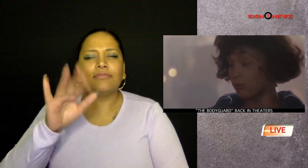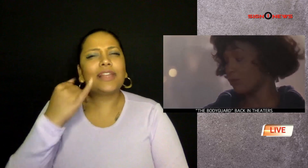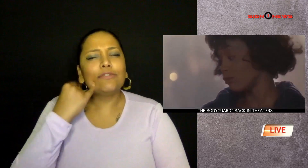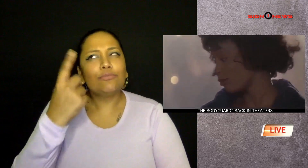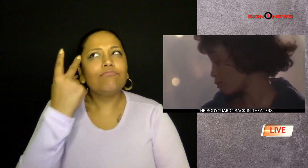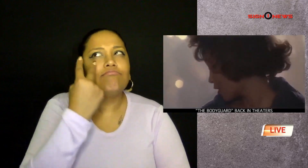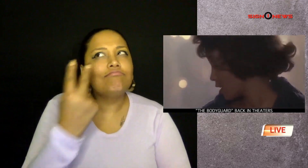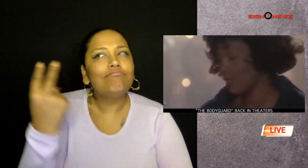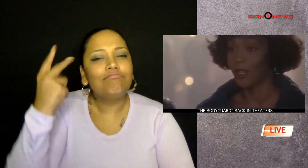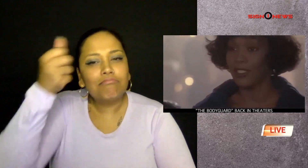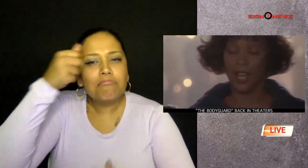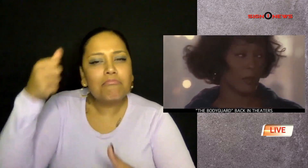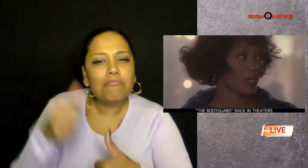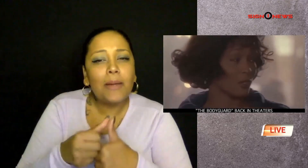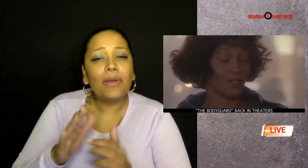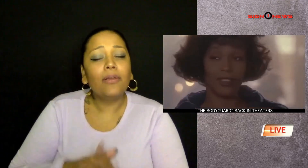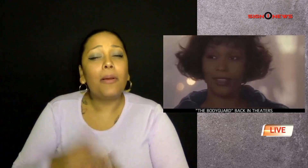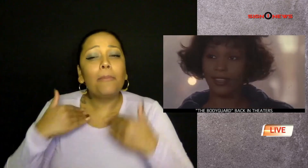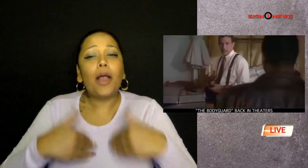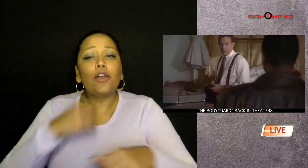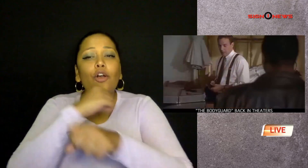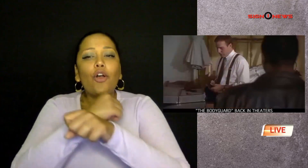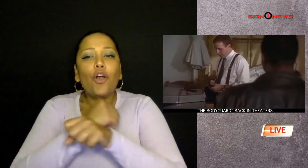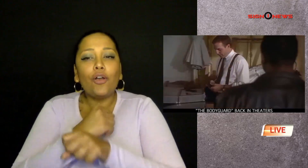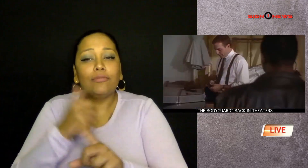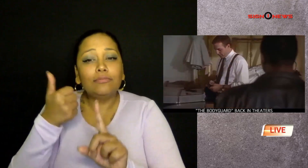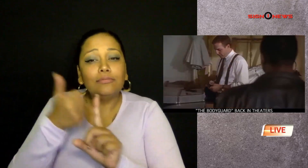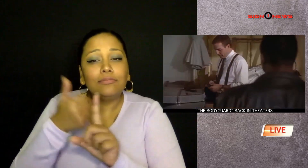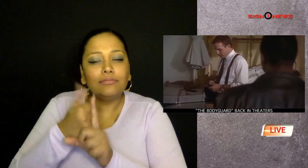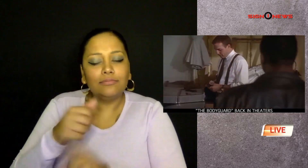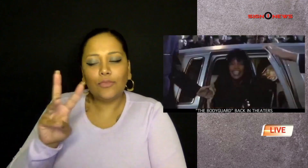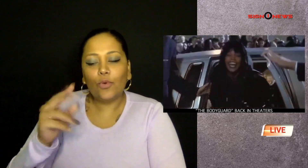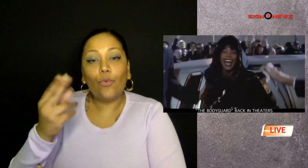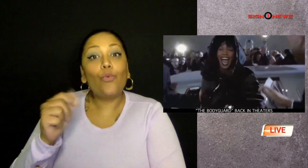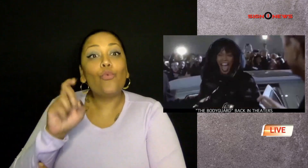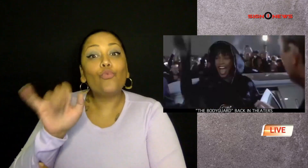If you remember The Bodyguard was Whitney Houston's film debut.